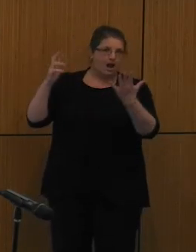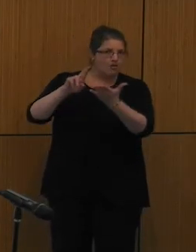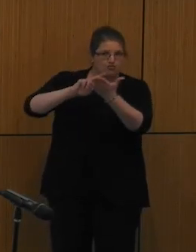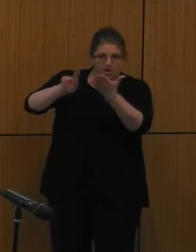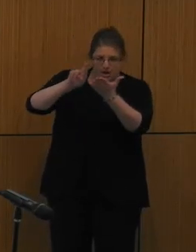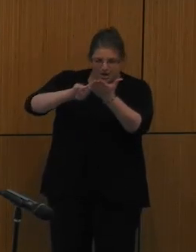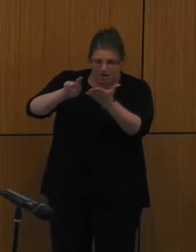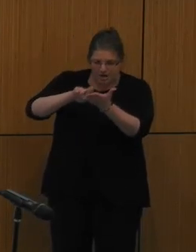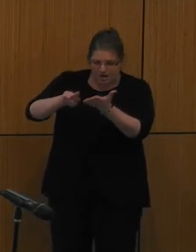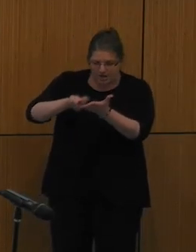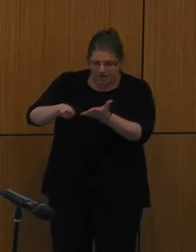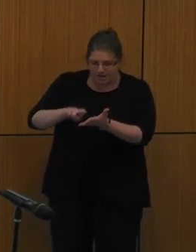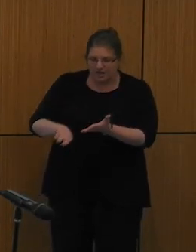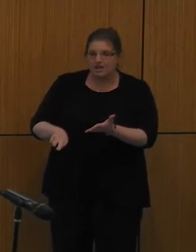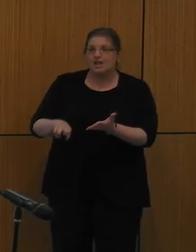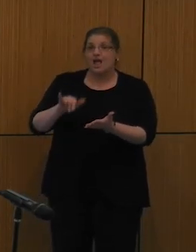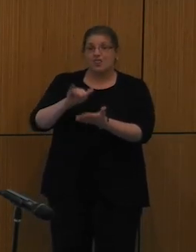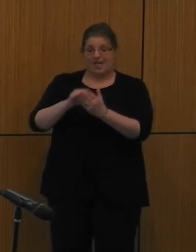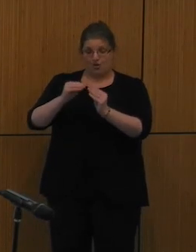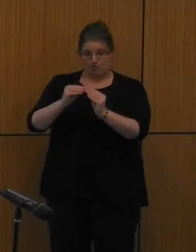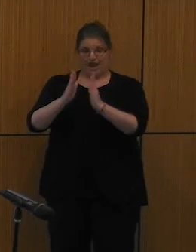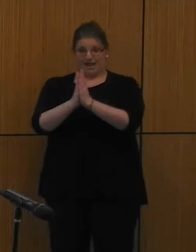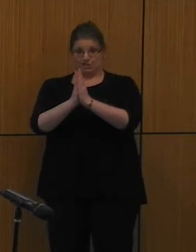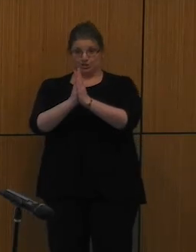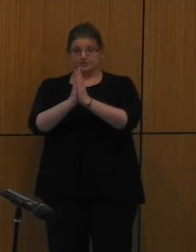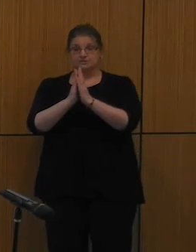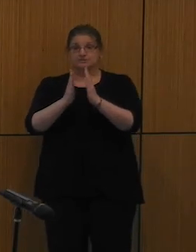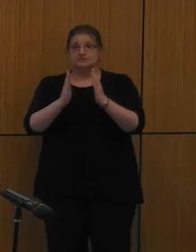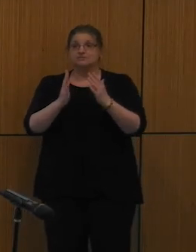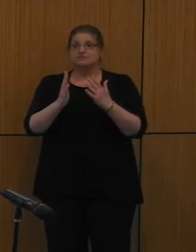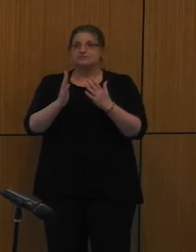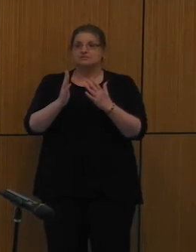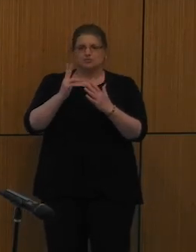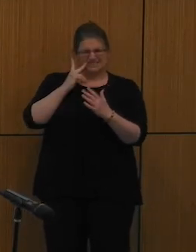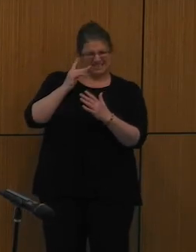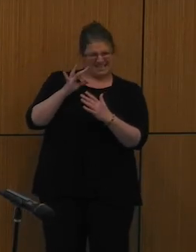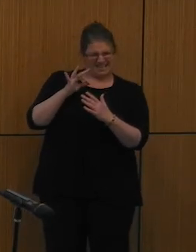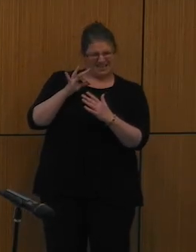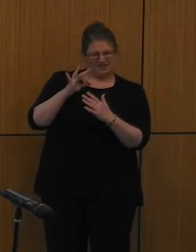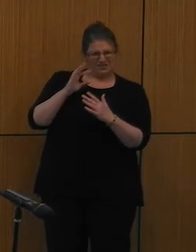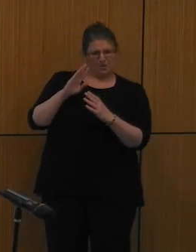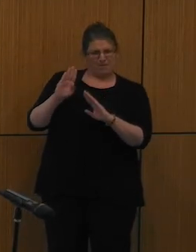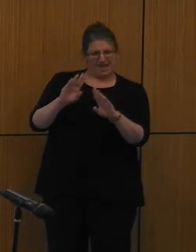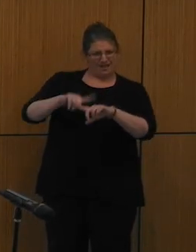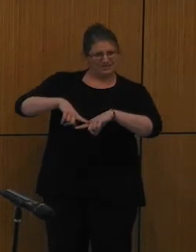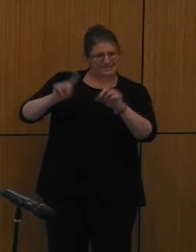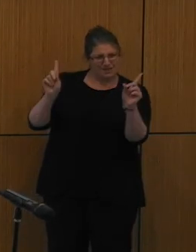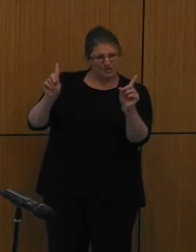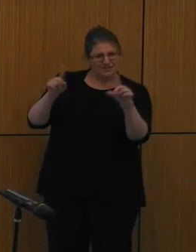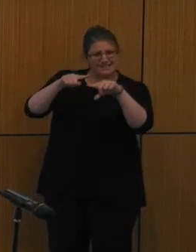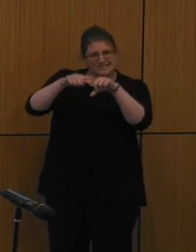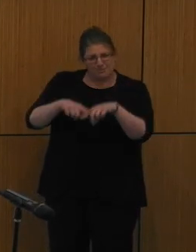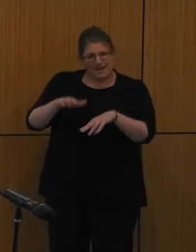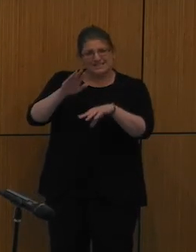and students on this reaction. We're looking at, you know, does this reaction behave differently under different acidity conditions.